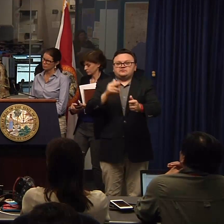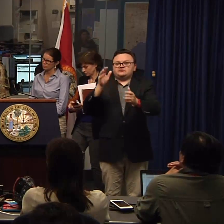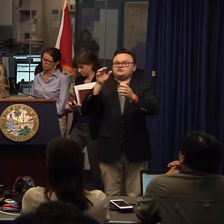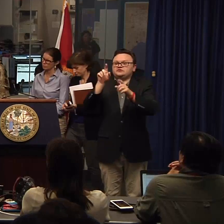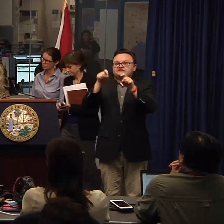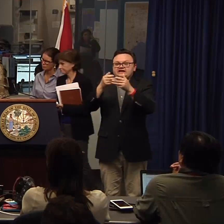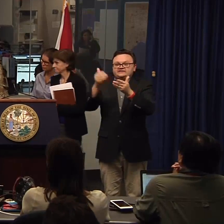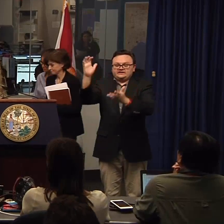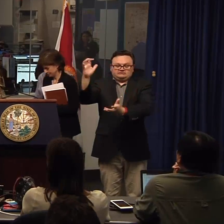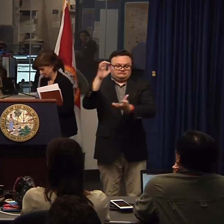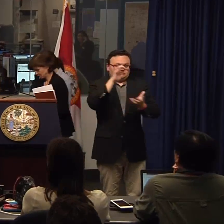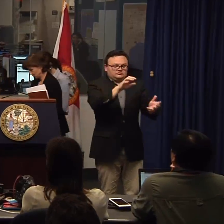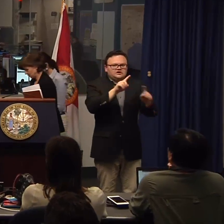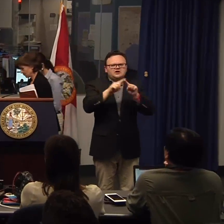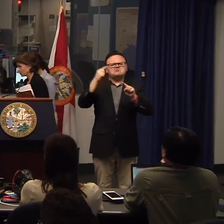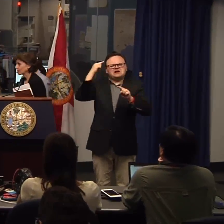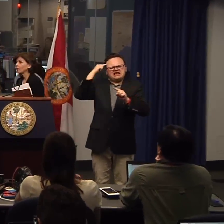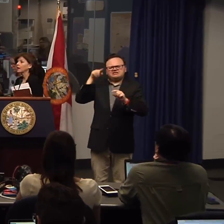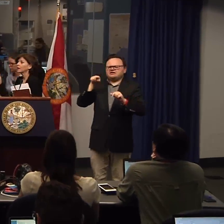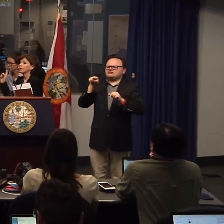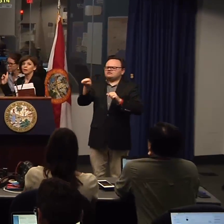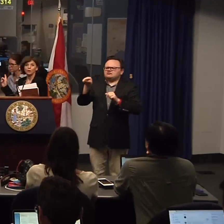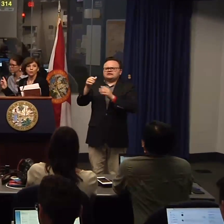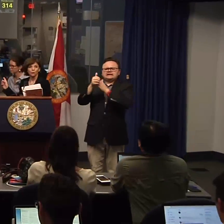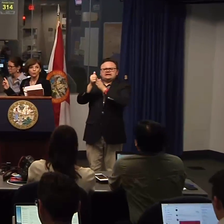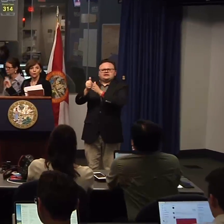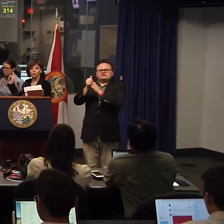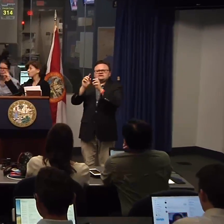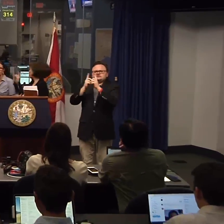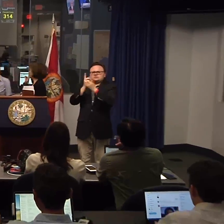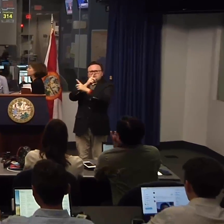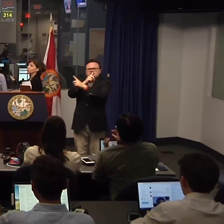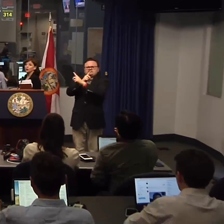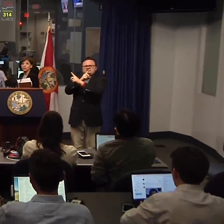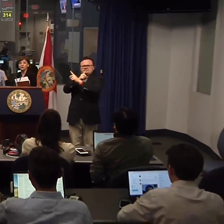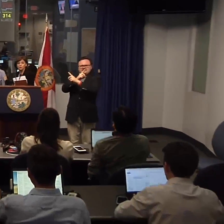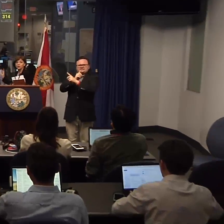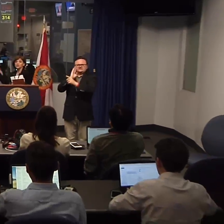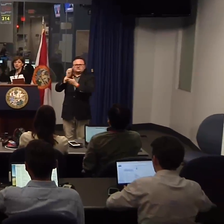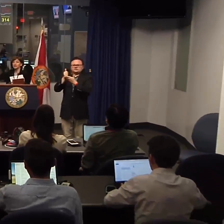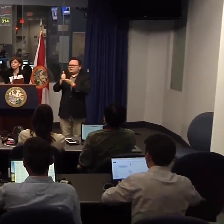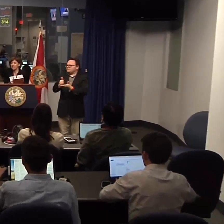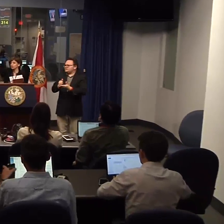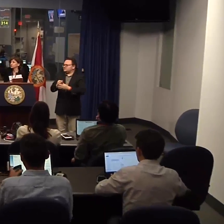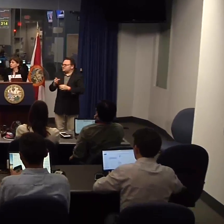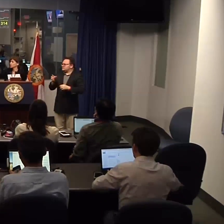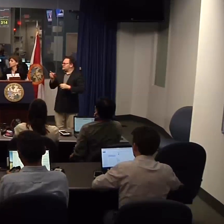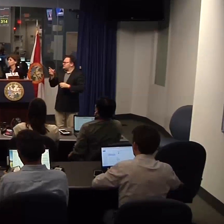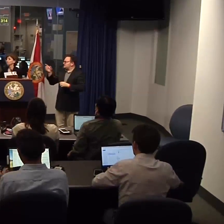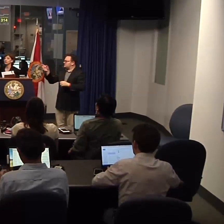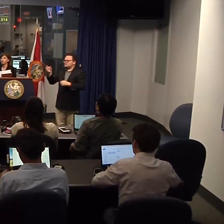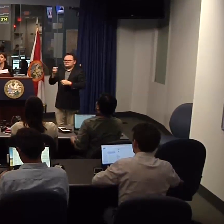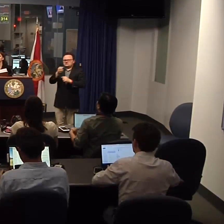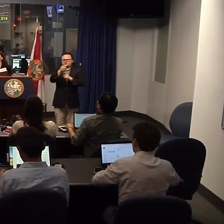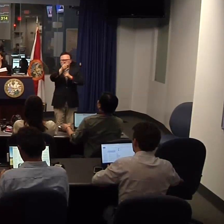STATES WITH IT, WE WILL GIVE